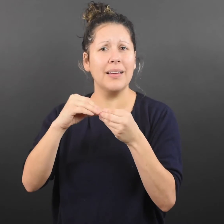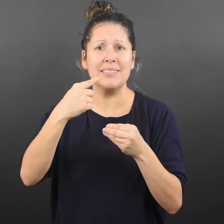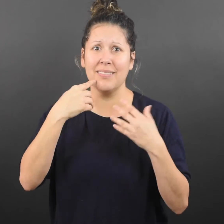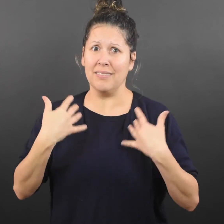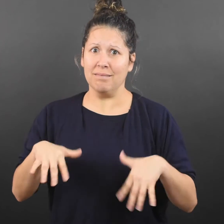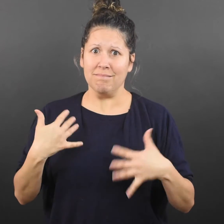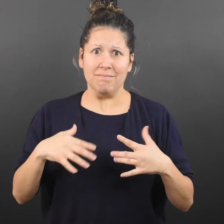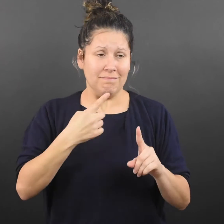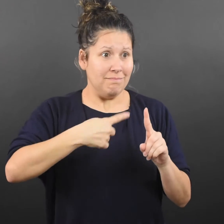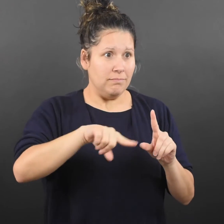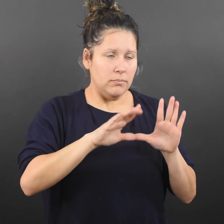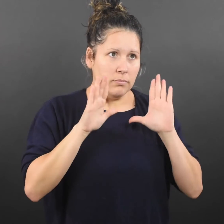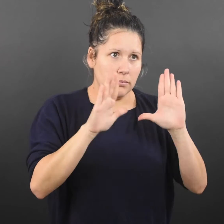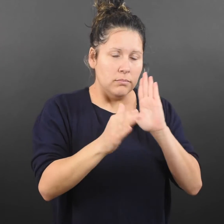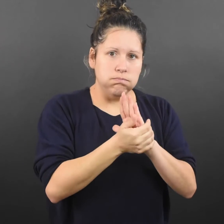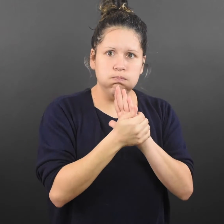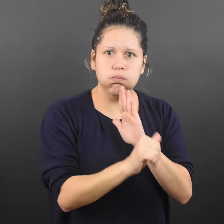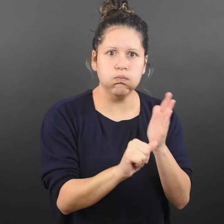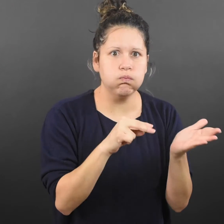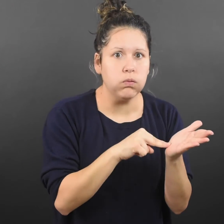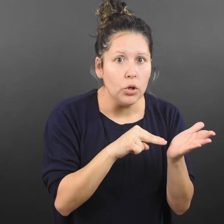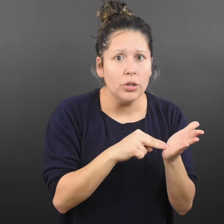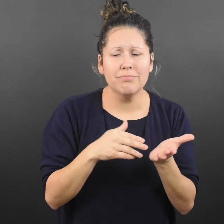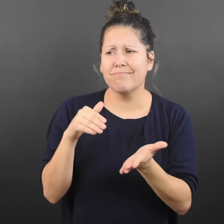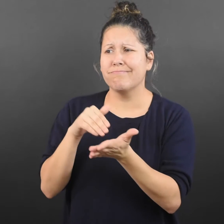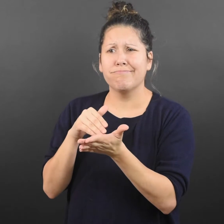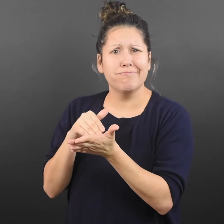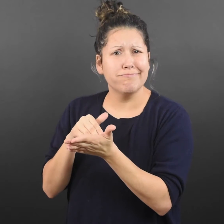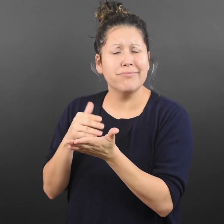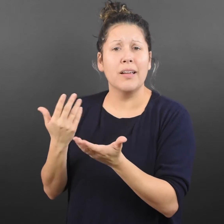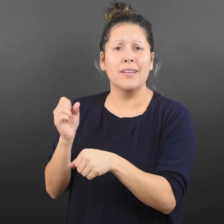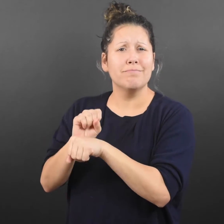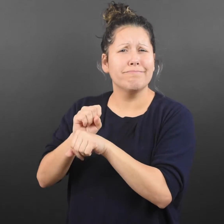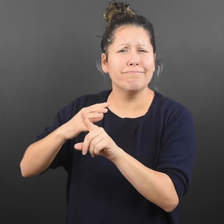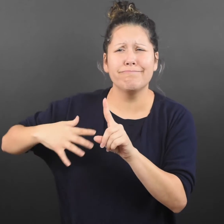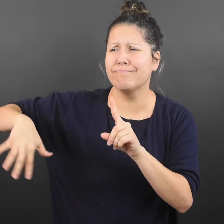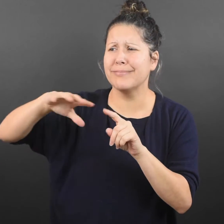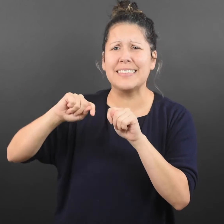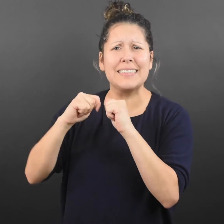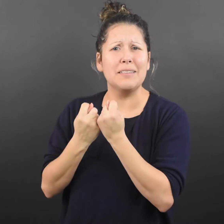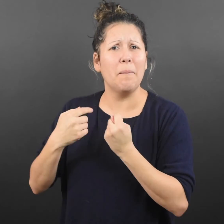have made it possible for us to treat more patients from across Minnesota who need care for